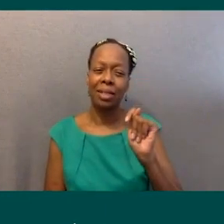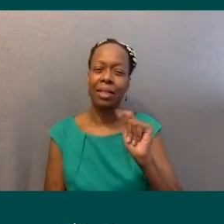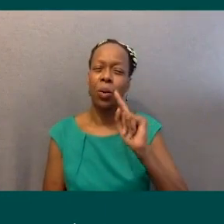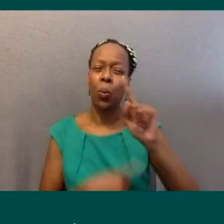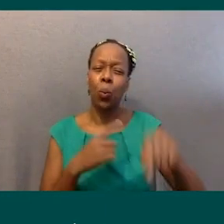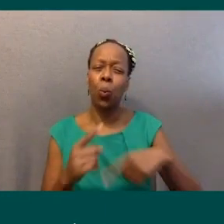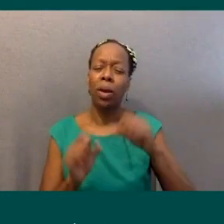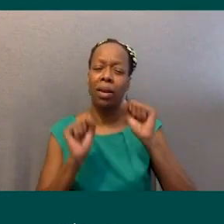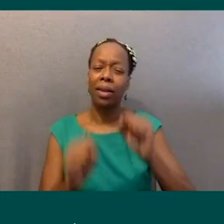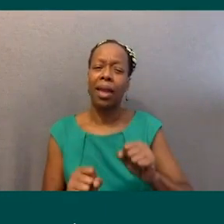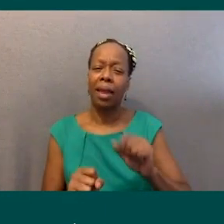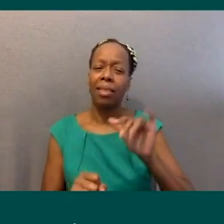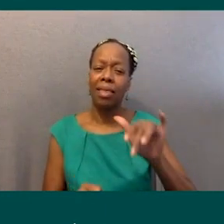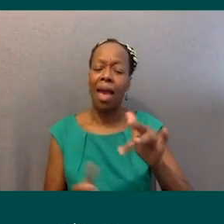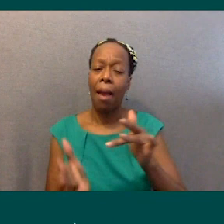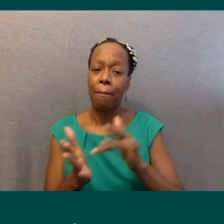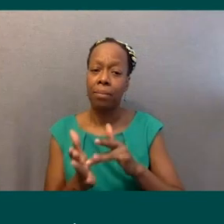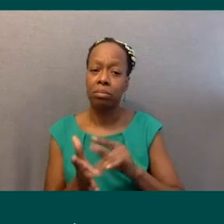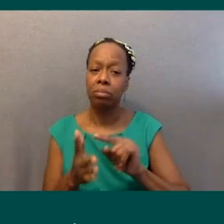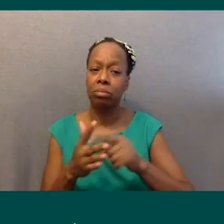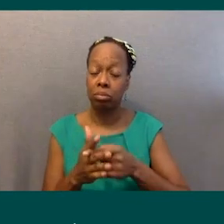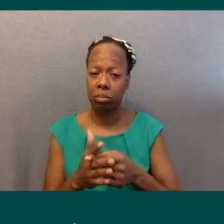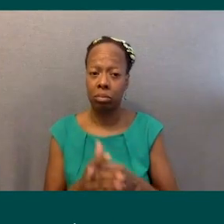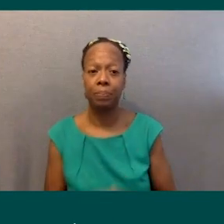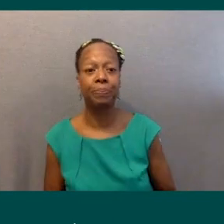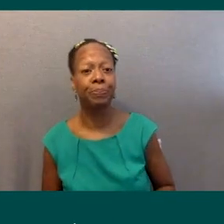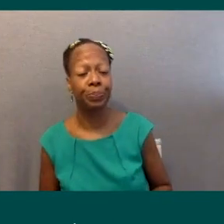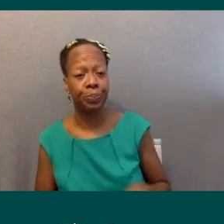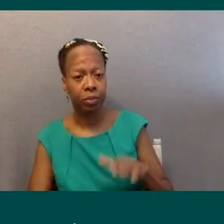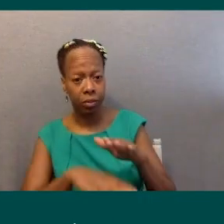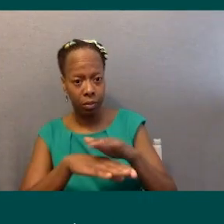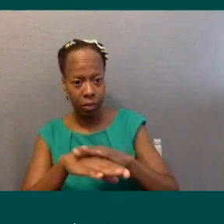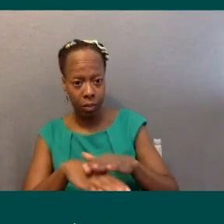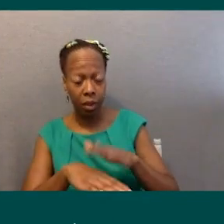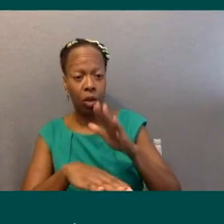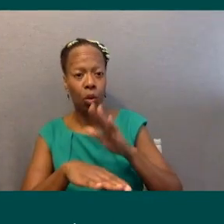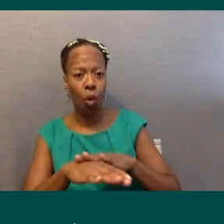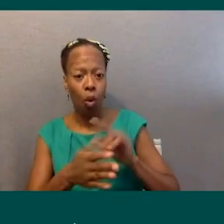So based upon research, the multicenter trial